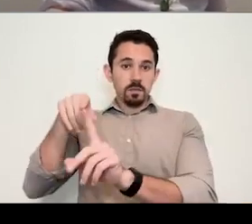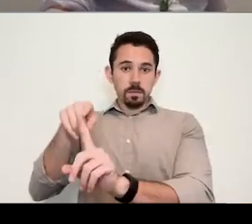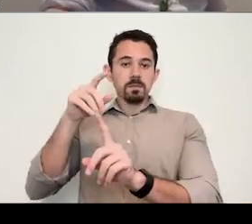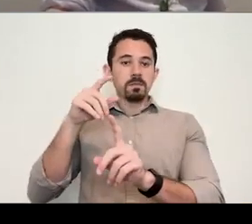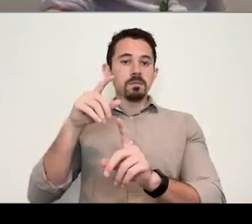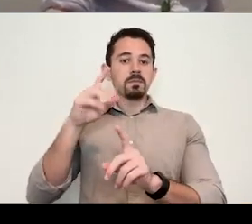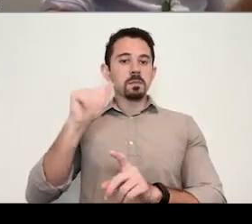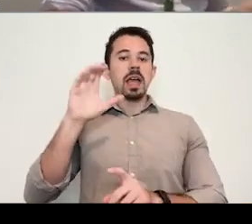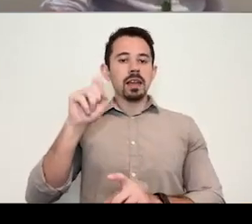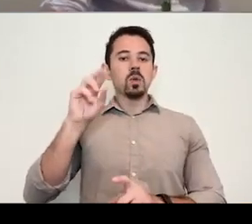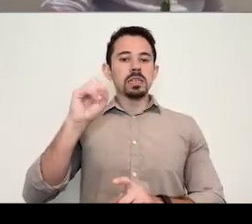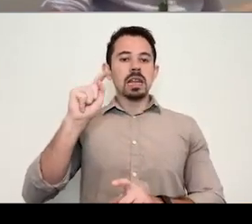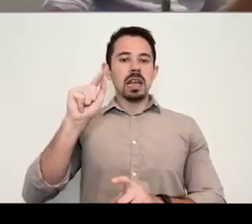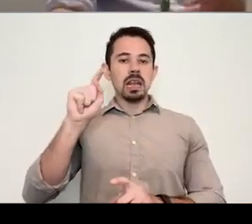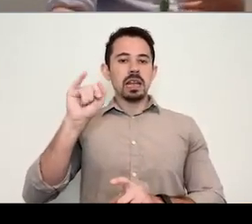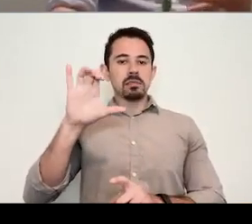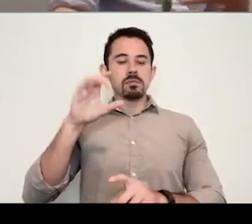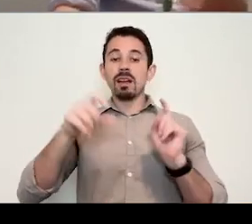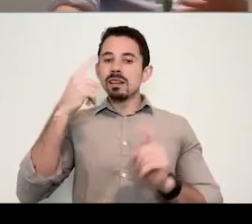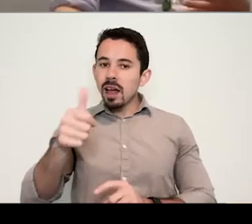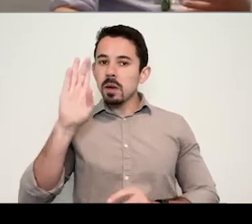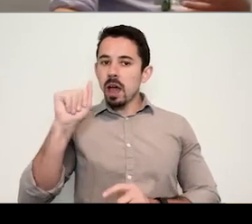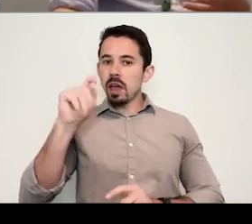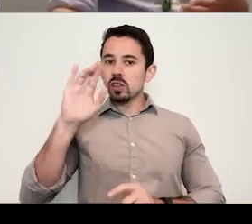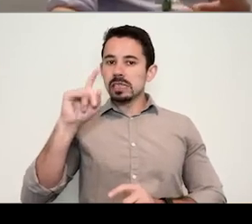there are bacteriostatic but not bactericidal effects,